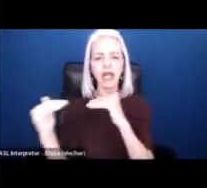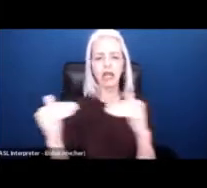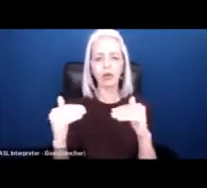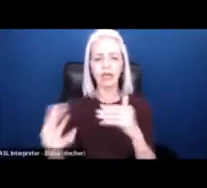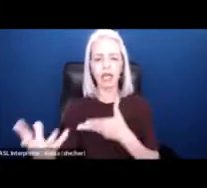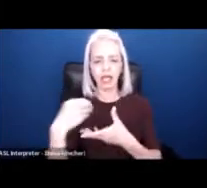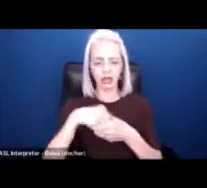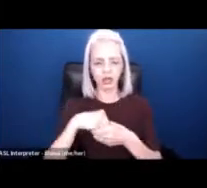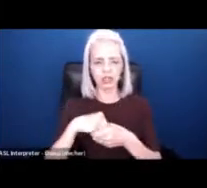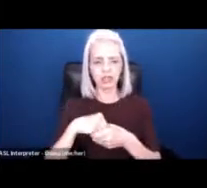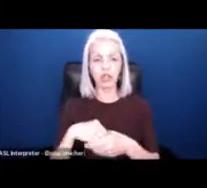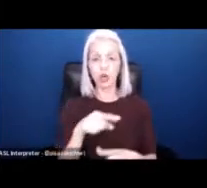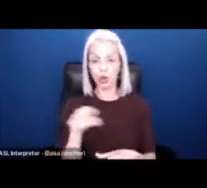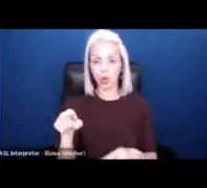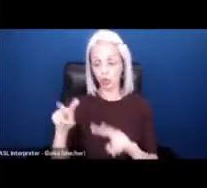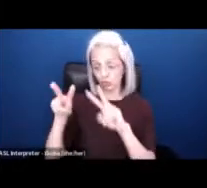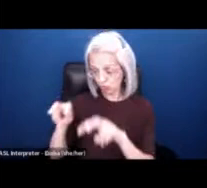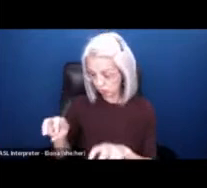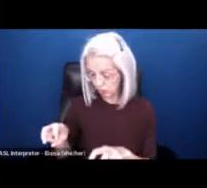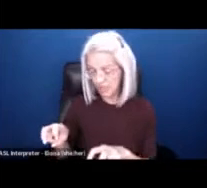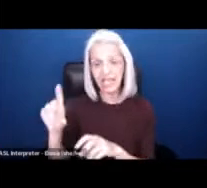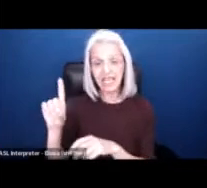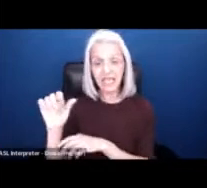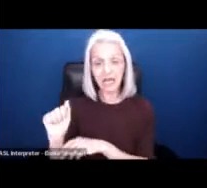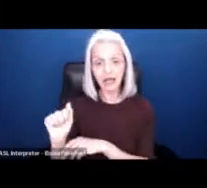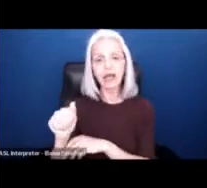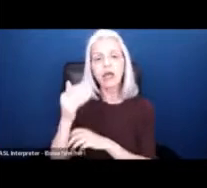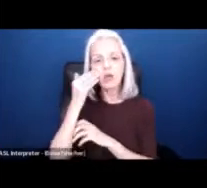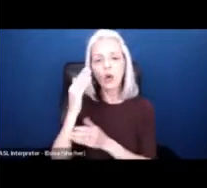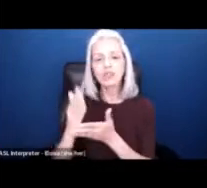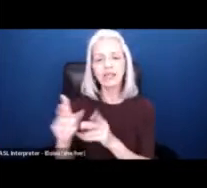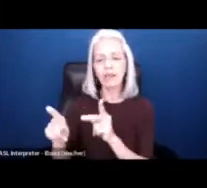populations that don't receive the same level of care, and